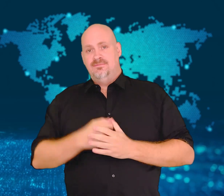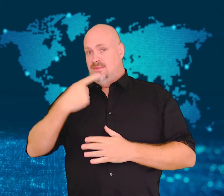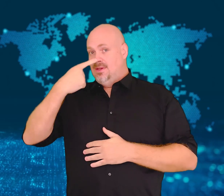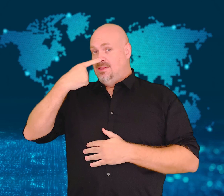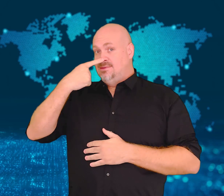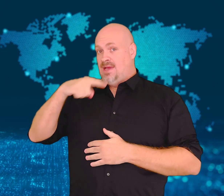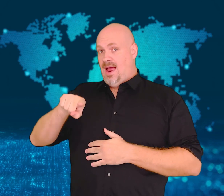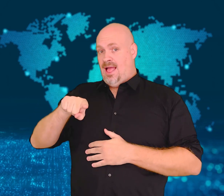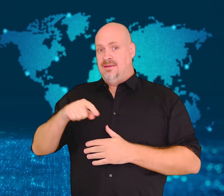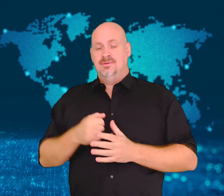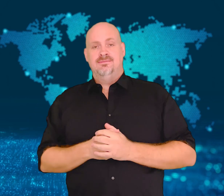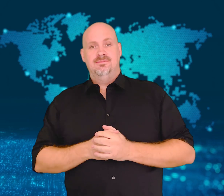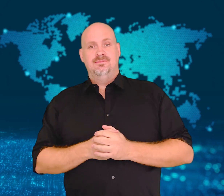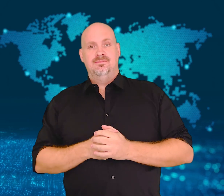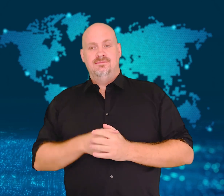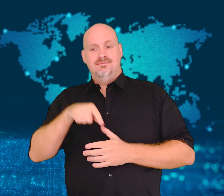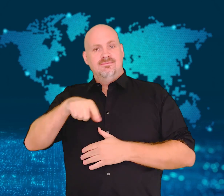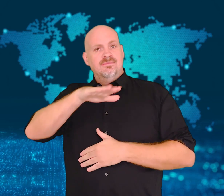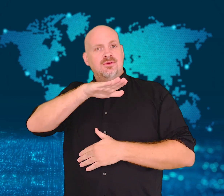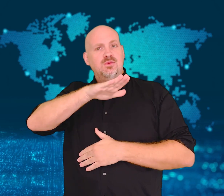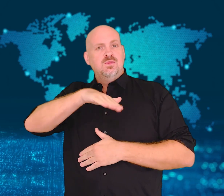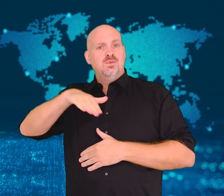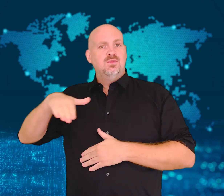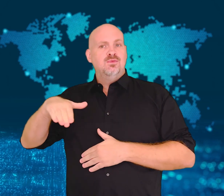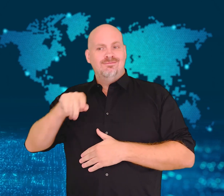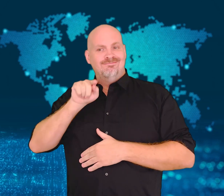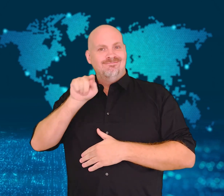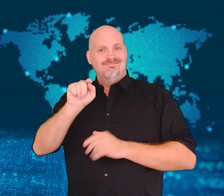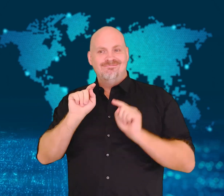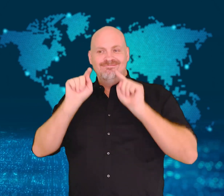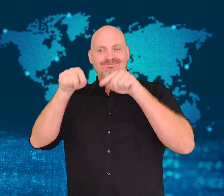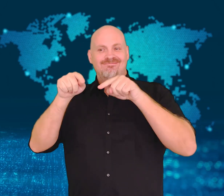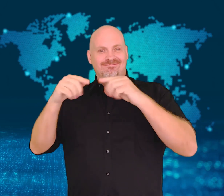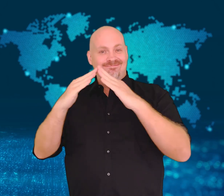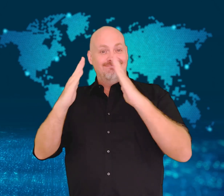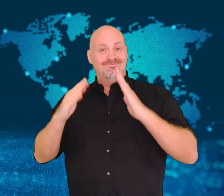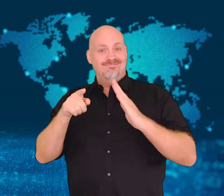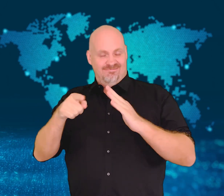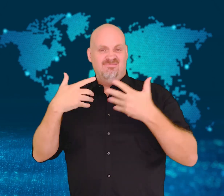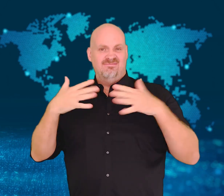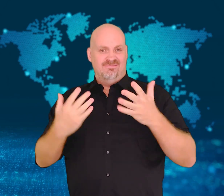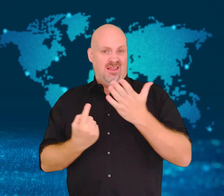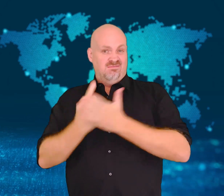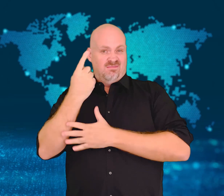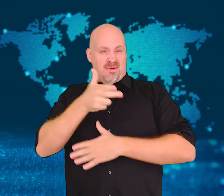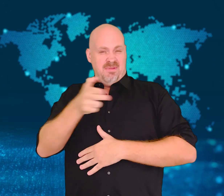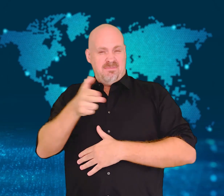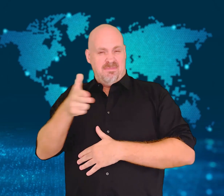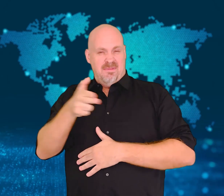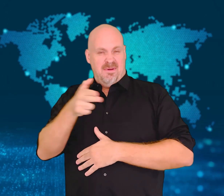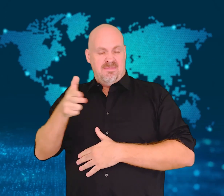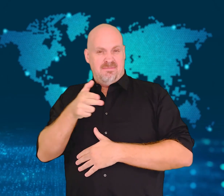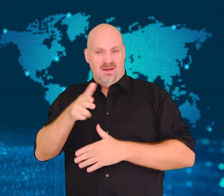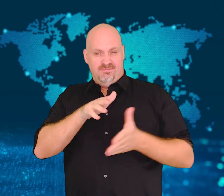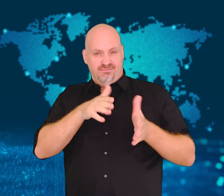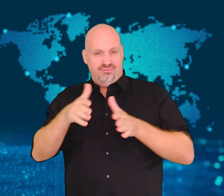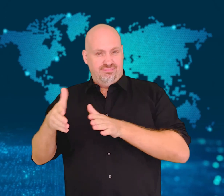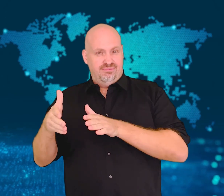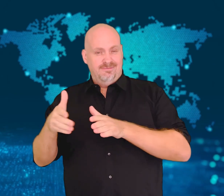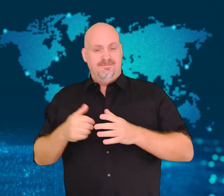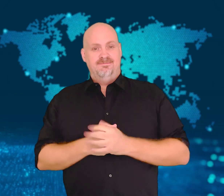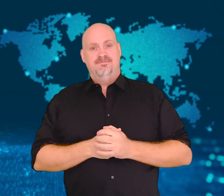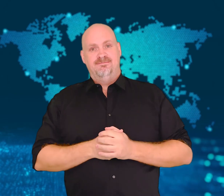Daycare center massacre